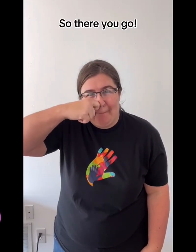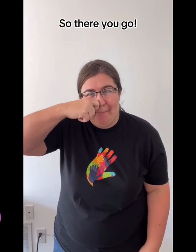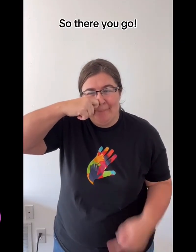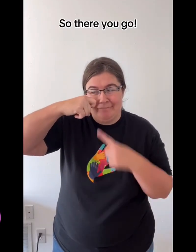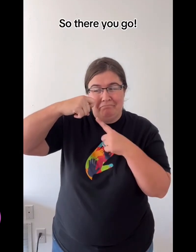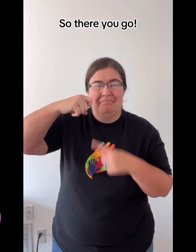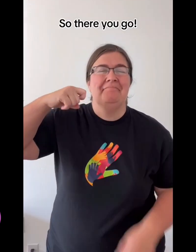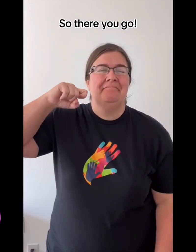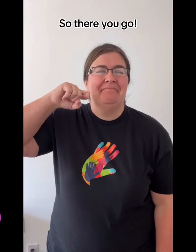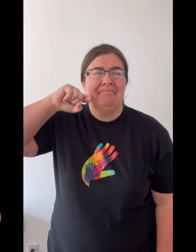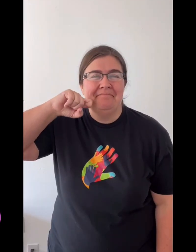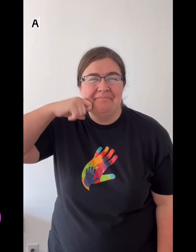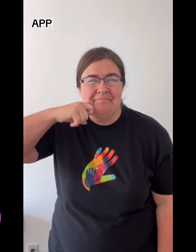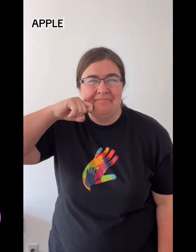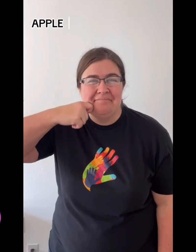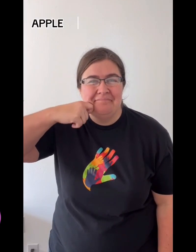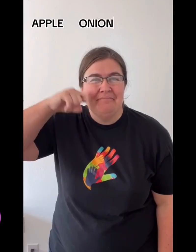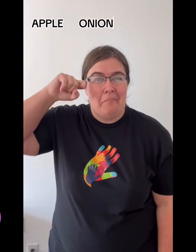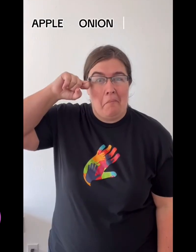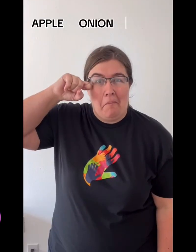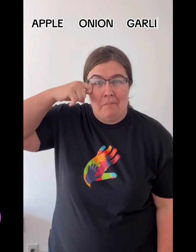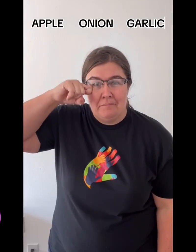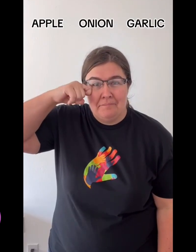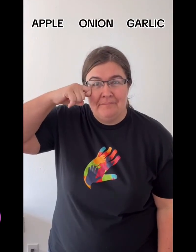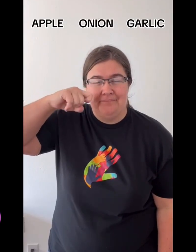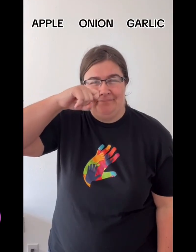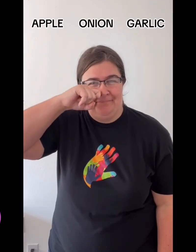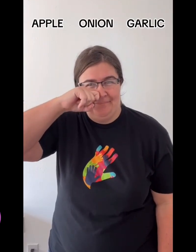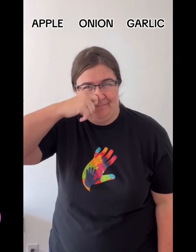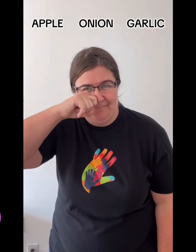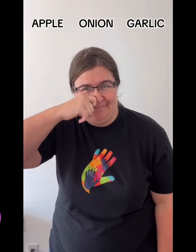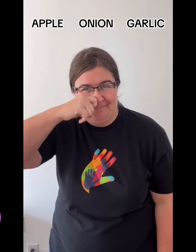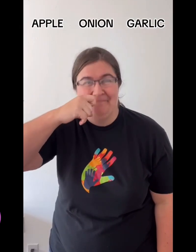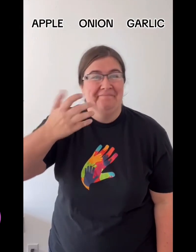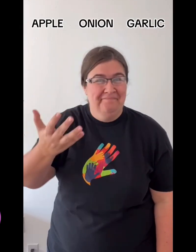So there you go! Apple Onion Garlic.